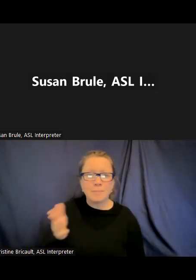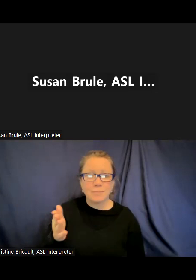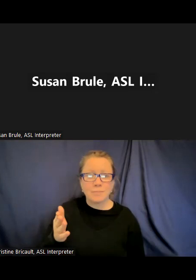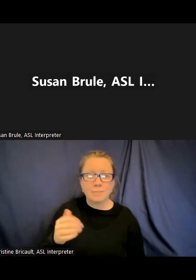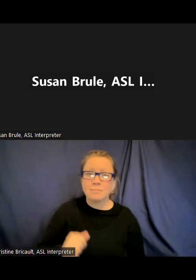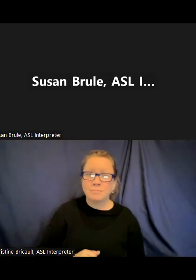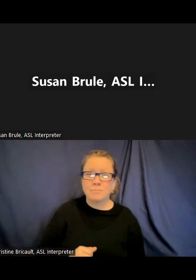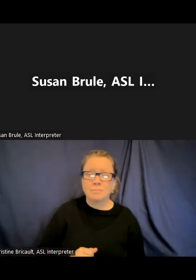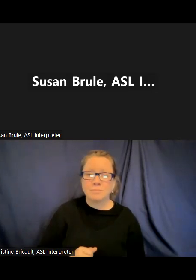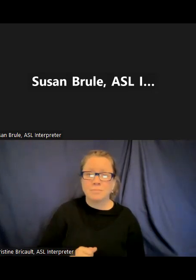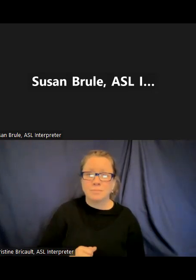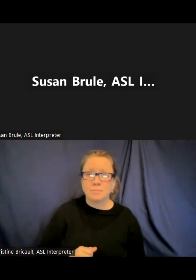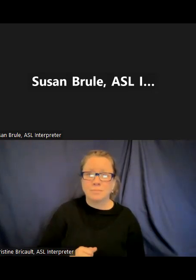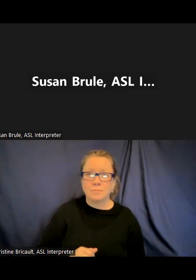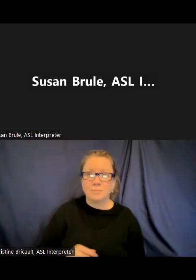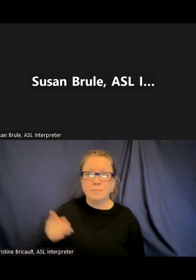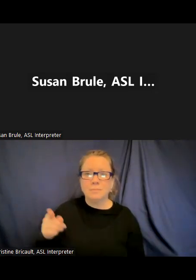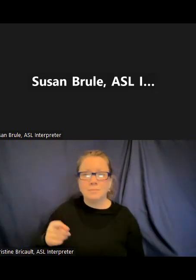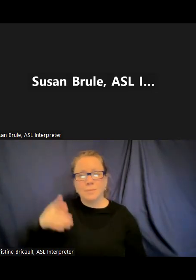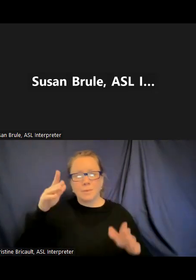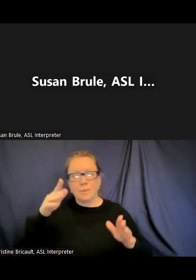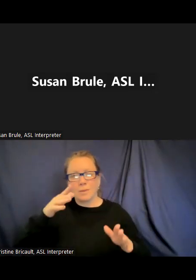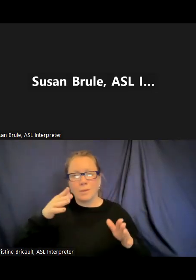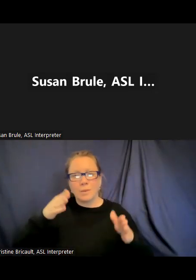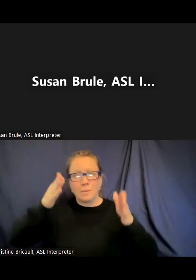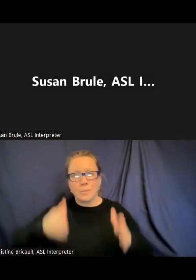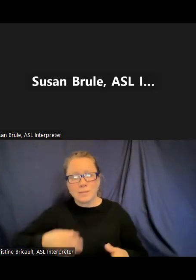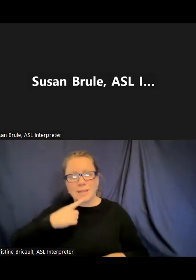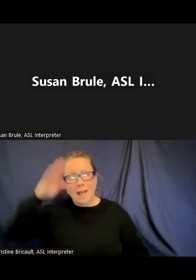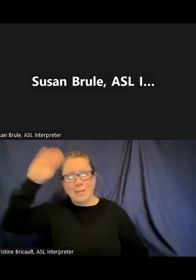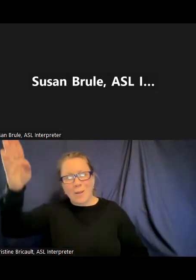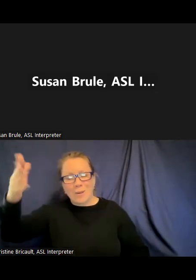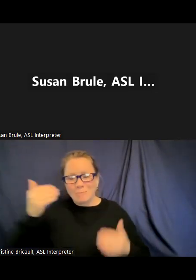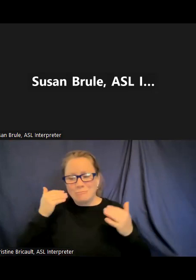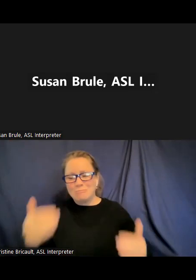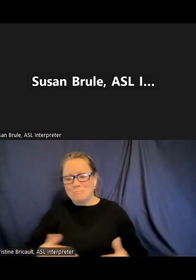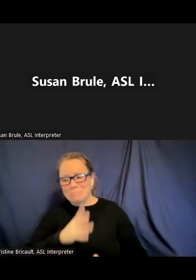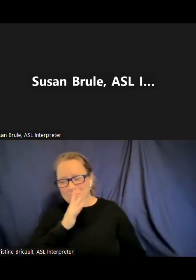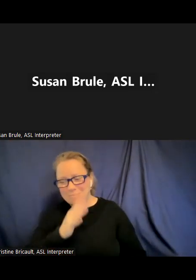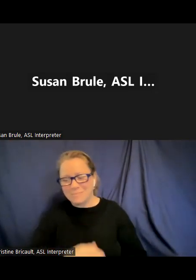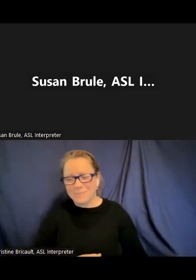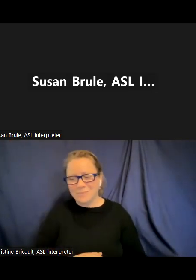Hello. I'll break the ice . Yeah.